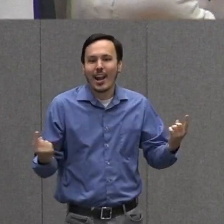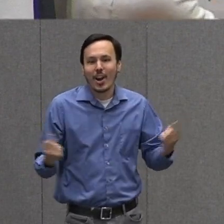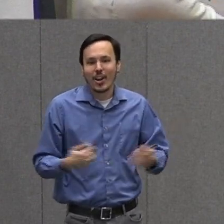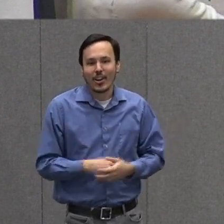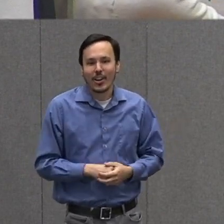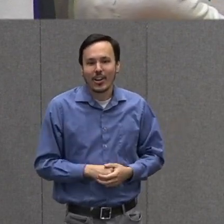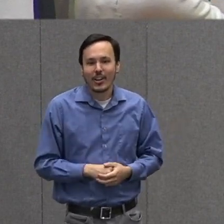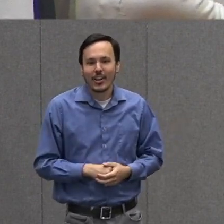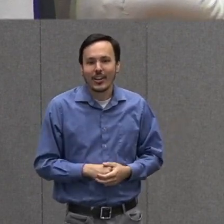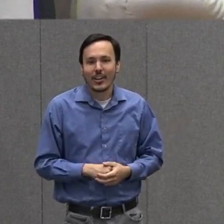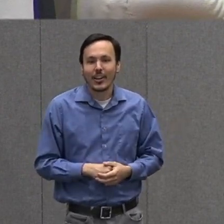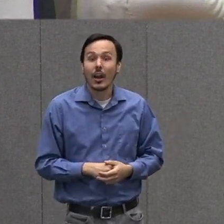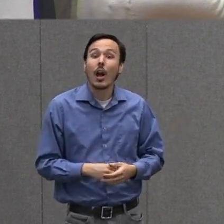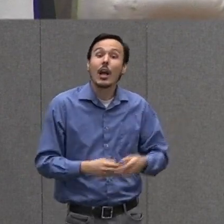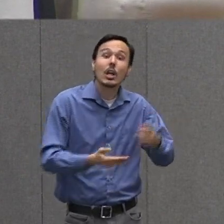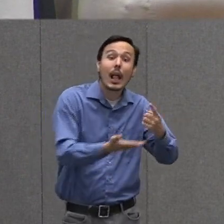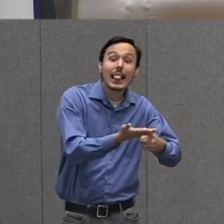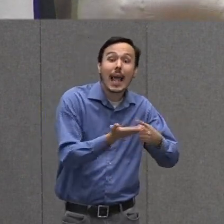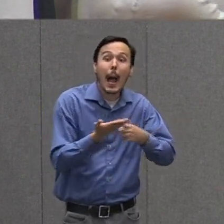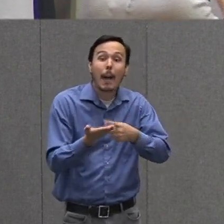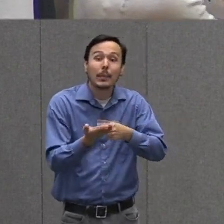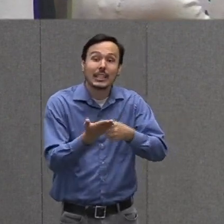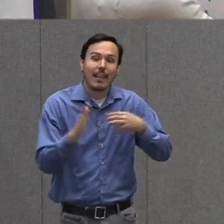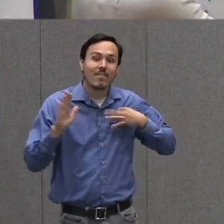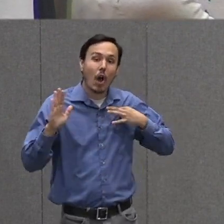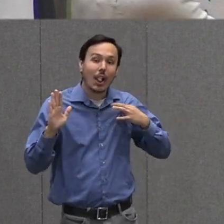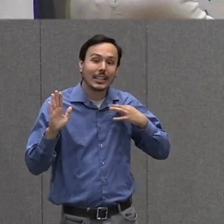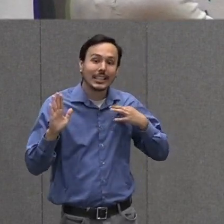Collaborative volunteers work creatively,